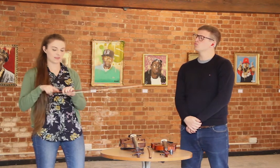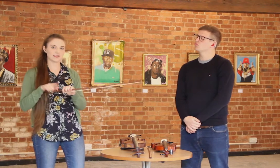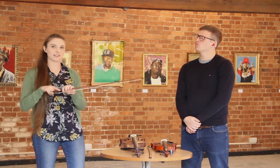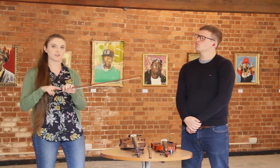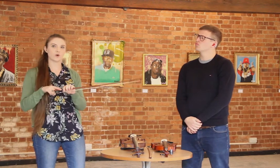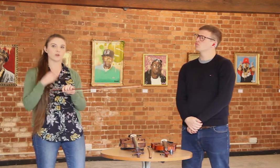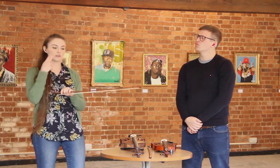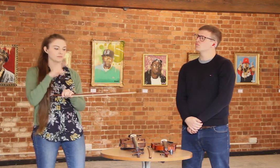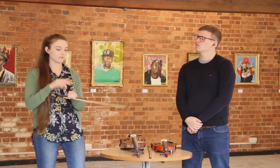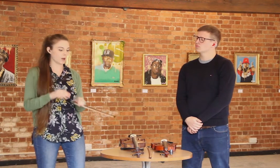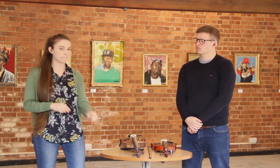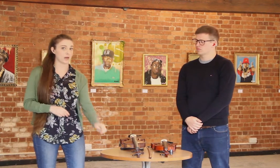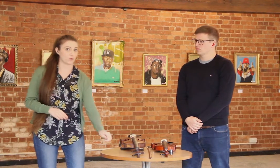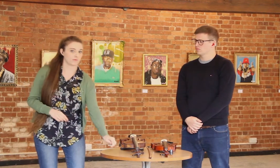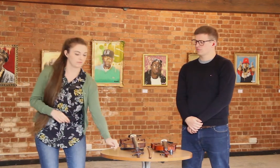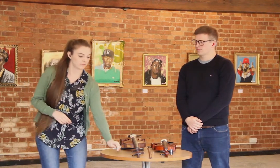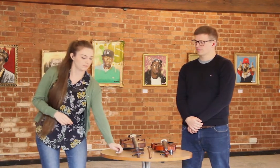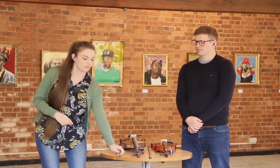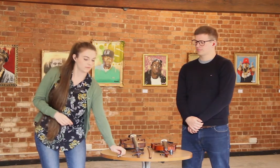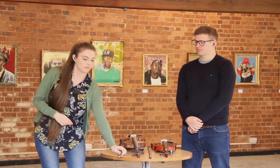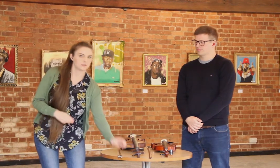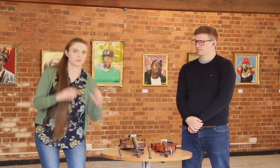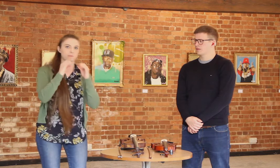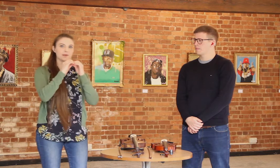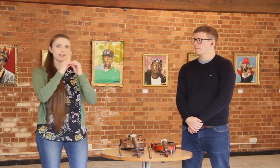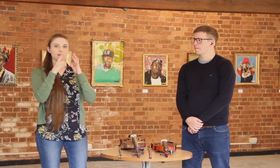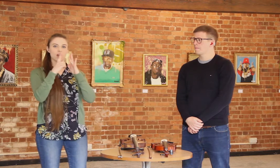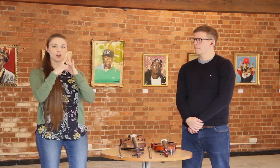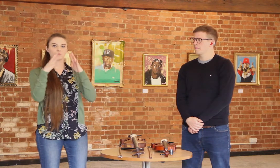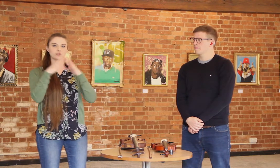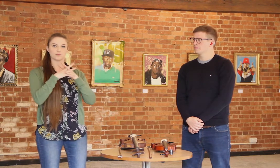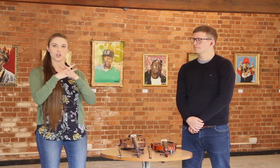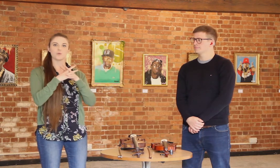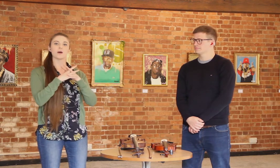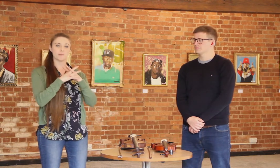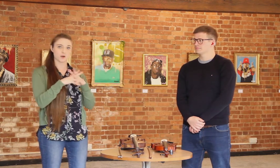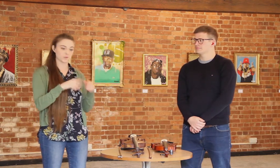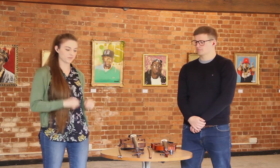This is called a bow B, O, W - a bow